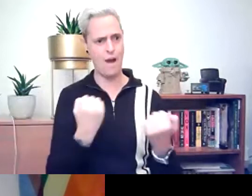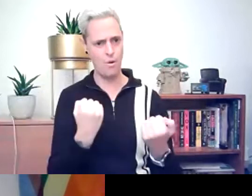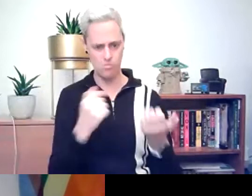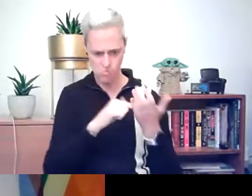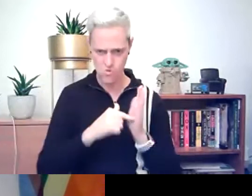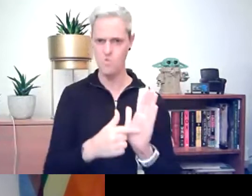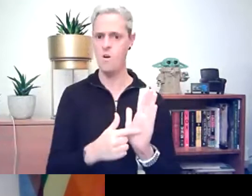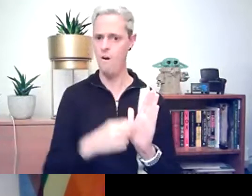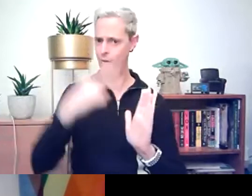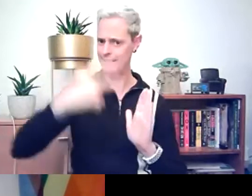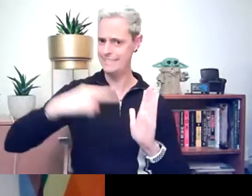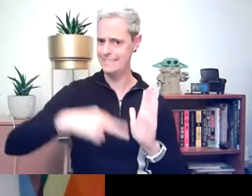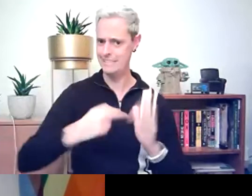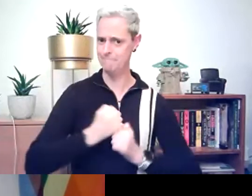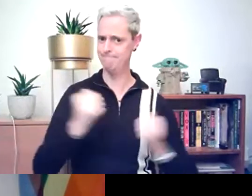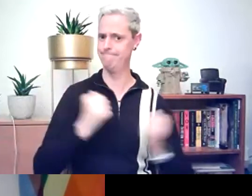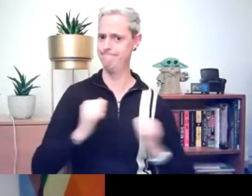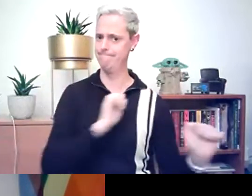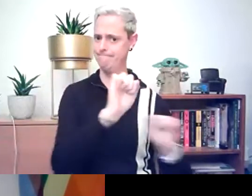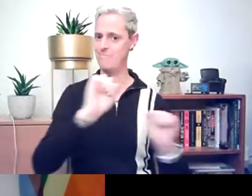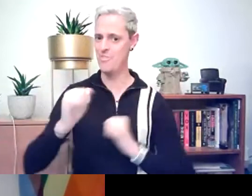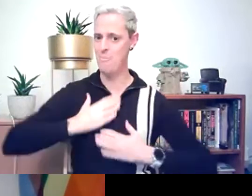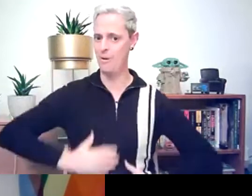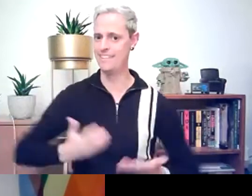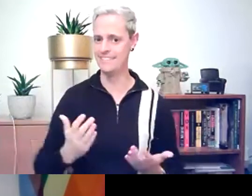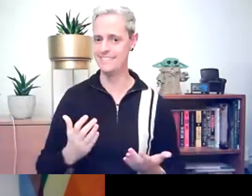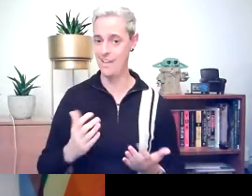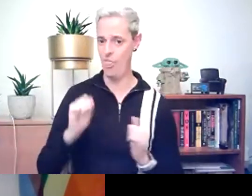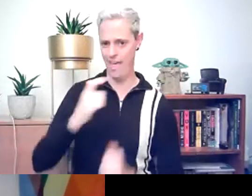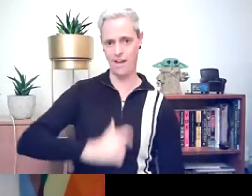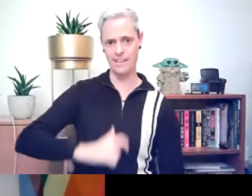like to get evidence and um, and yeah universally people who have have found the